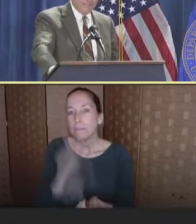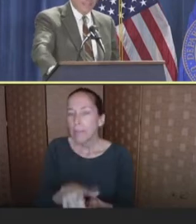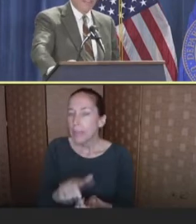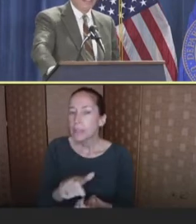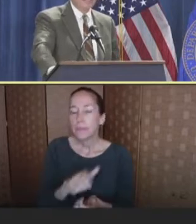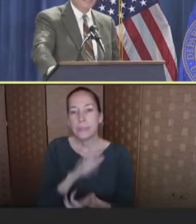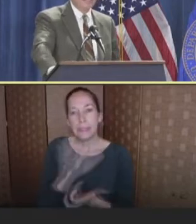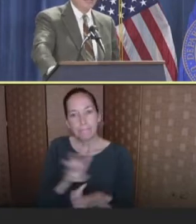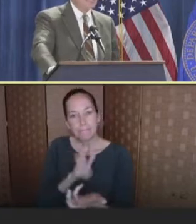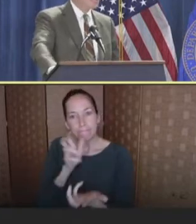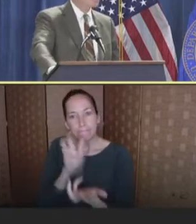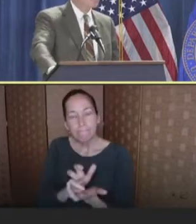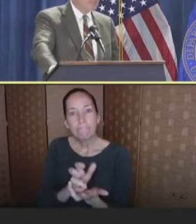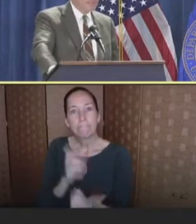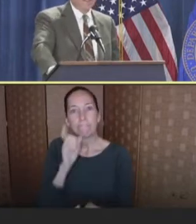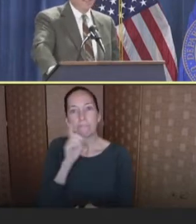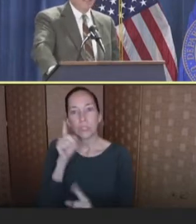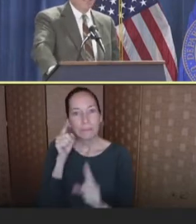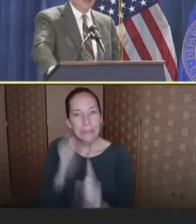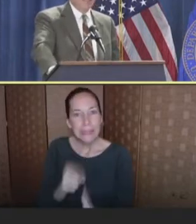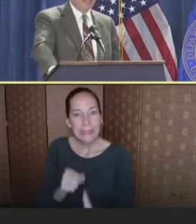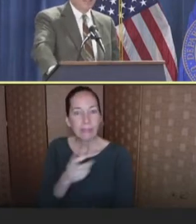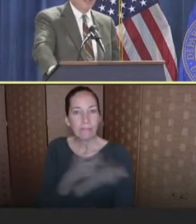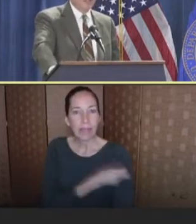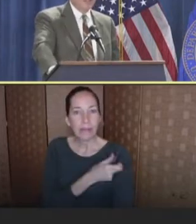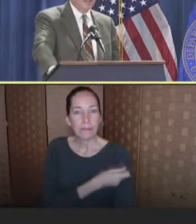vaccines and specific subpopulations.